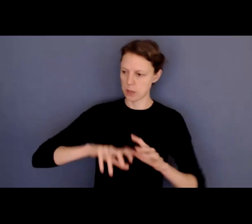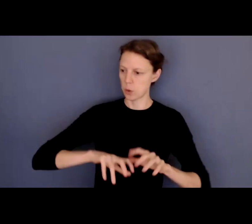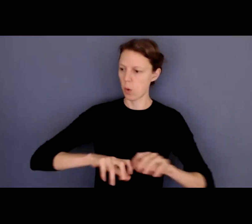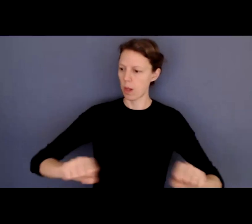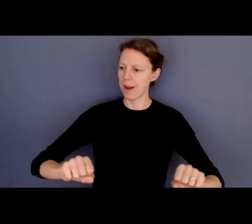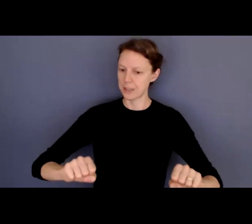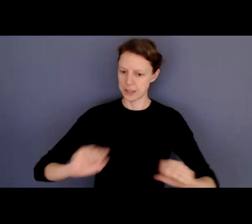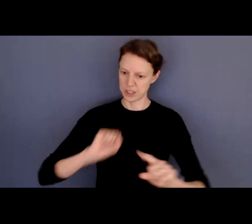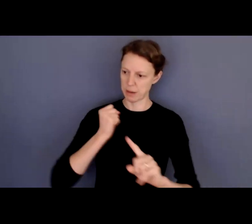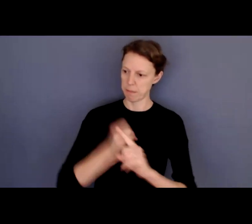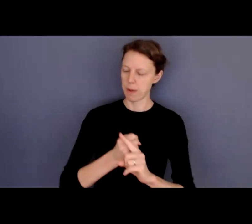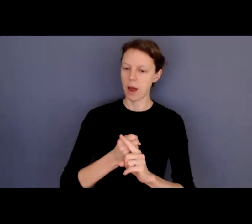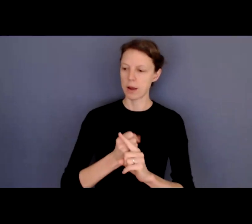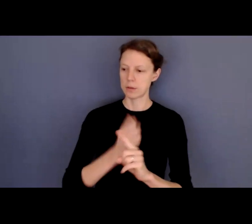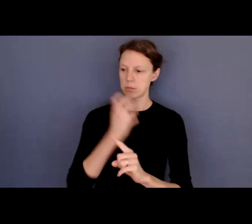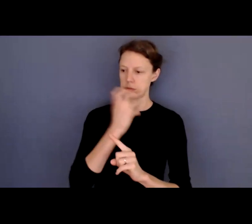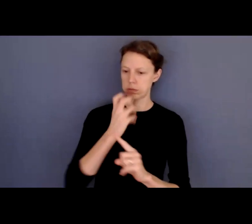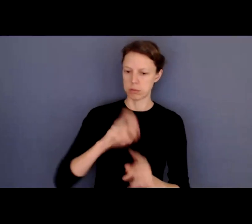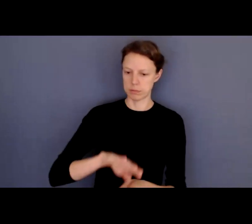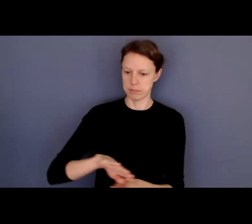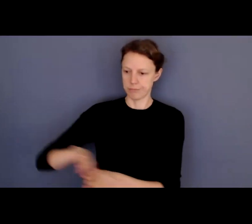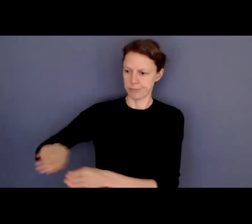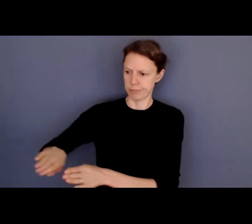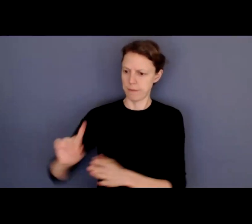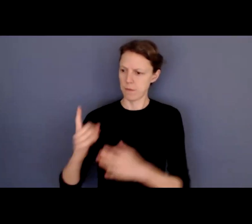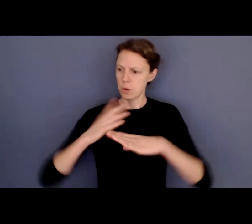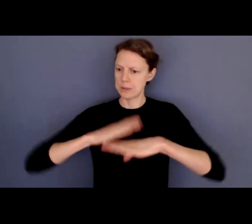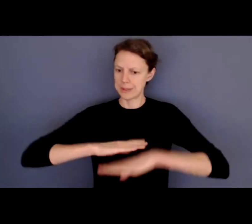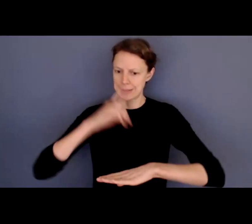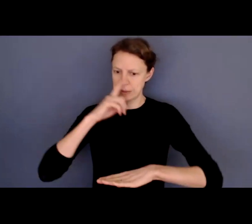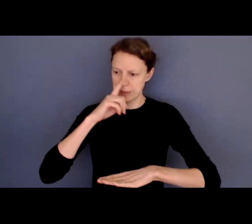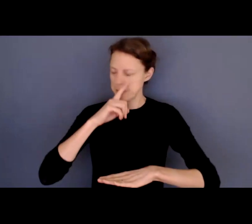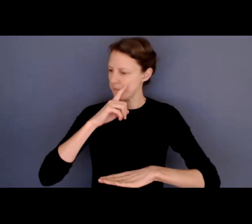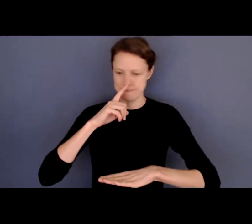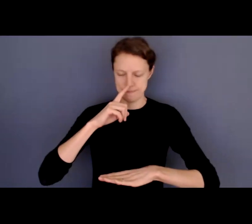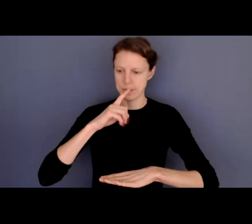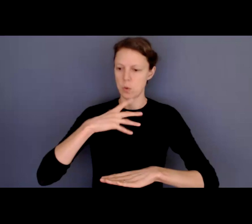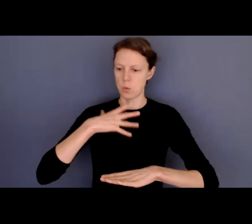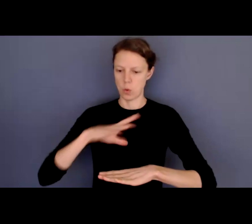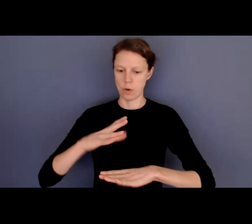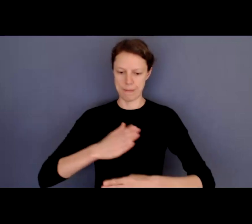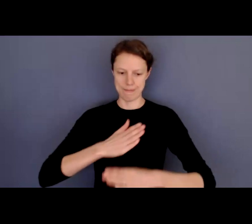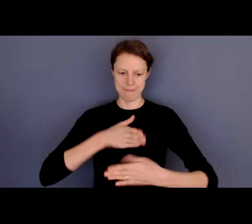and Torres Strait Islander peoples. Victoria Law Foundation aims to break down the barriers to justice for all Victorians